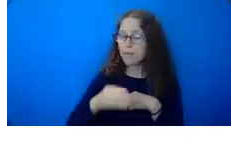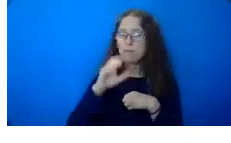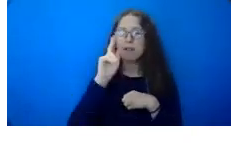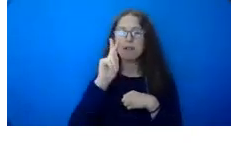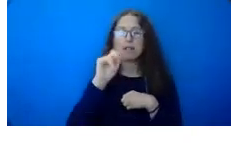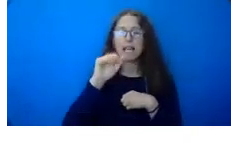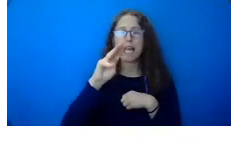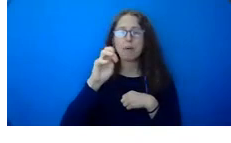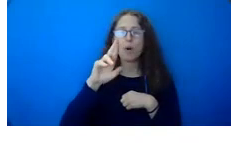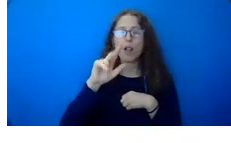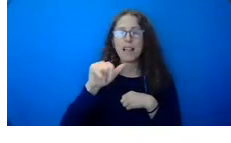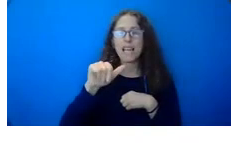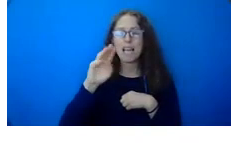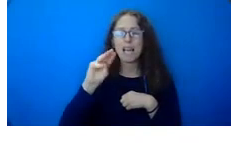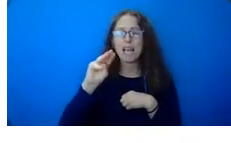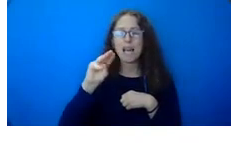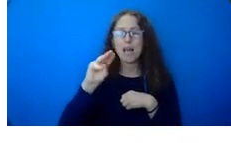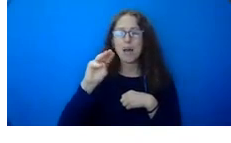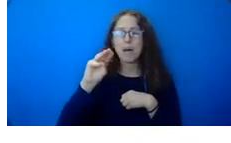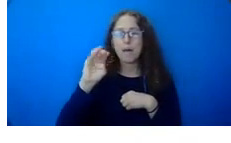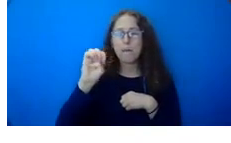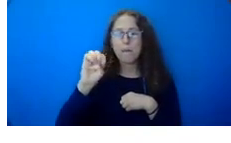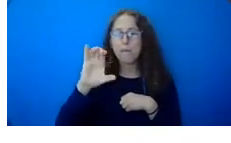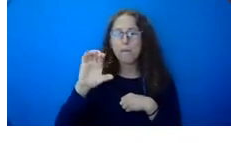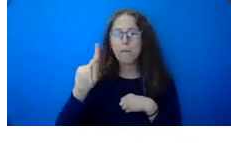» YES, HI MY NAME IS JIMMY BROWN WITH CONSULTING